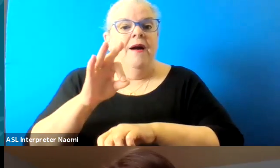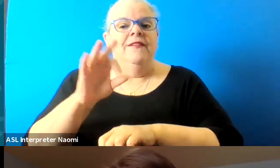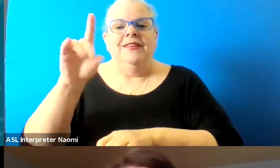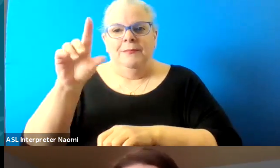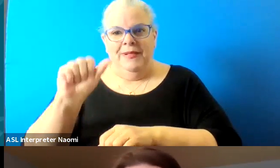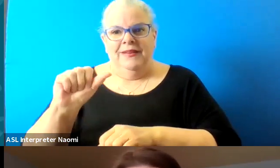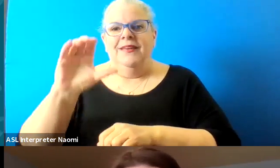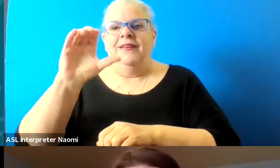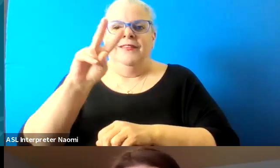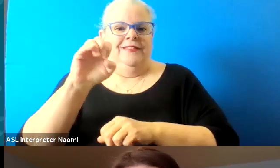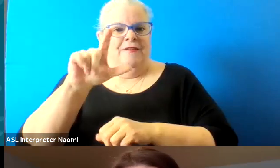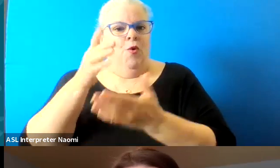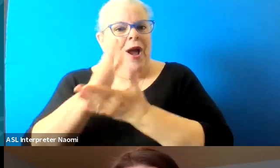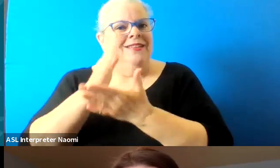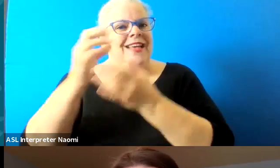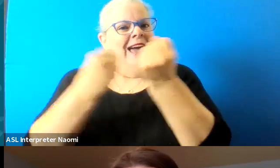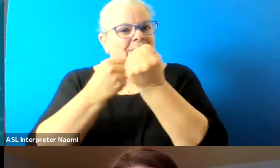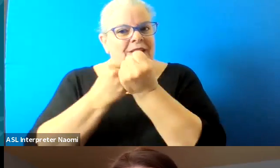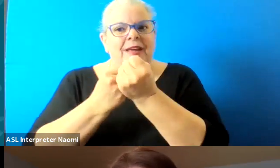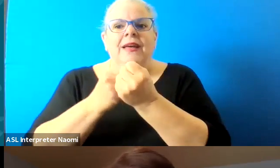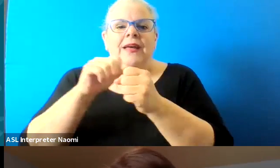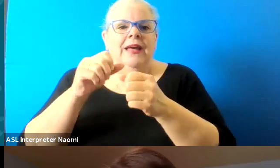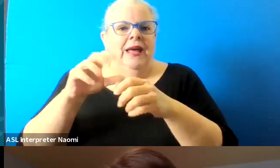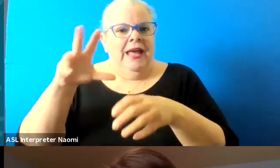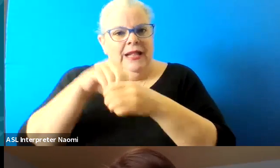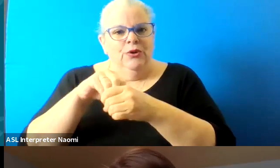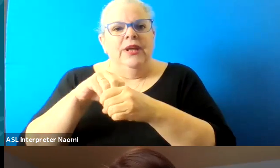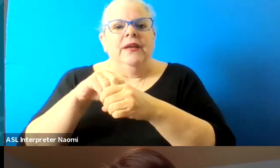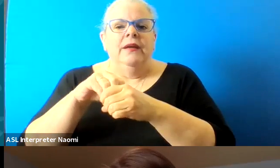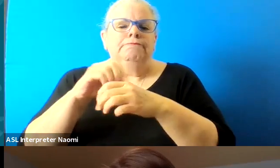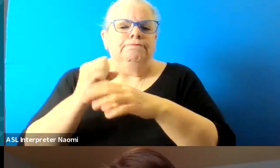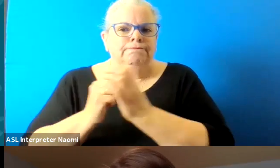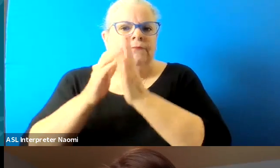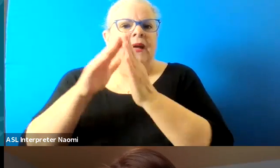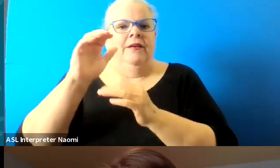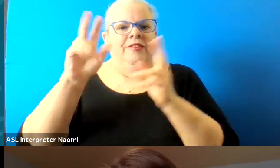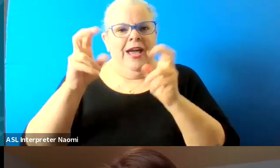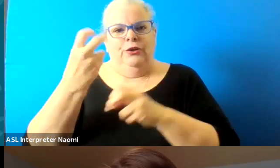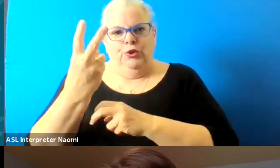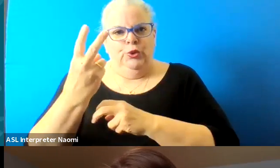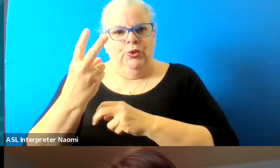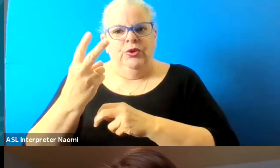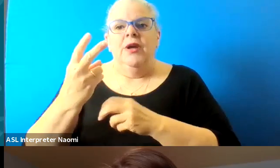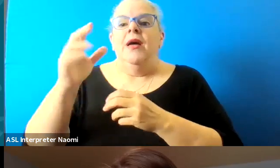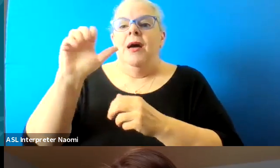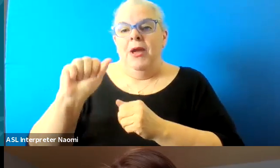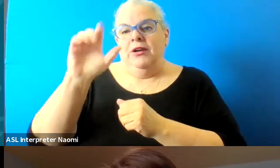including the creation of Title II ADA rights. The Americans with Disabilities Act was signed into law